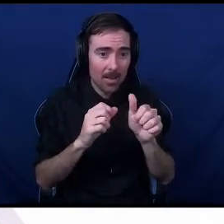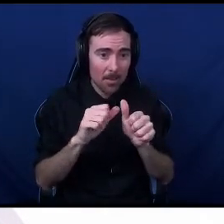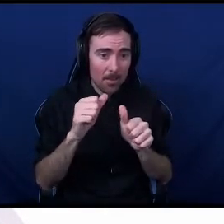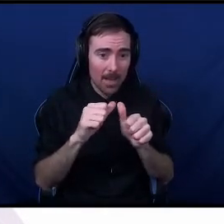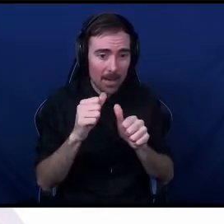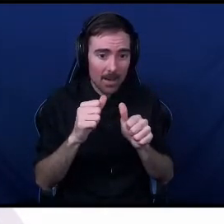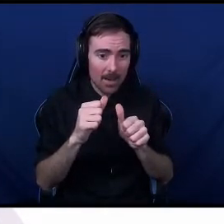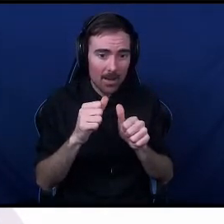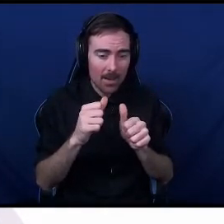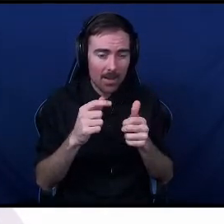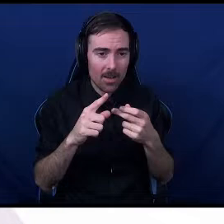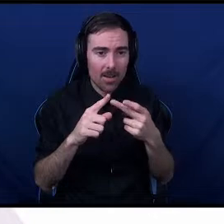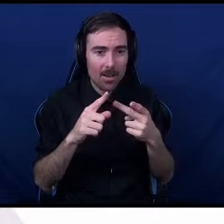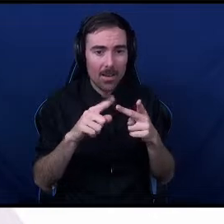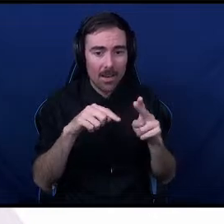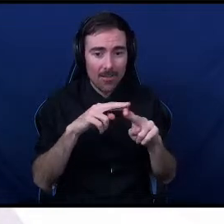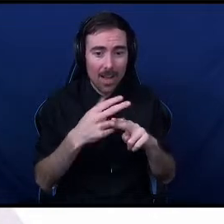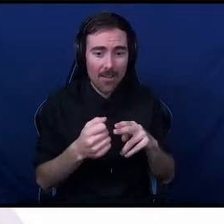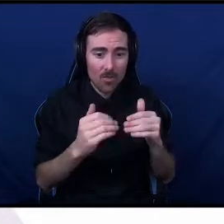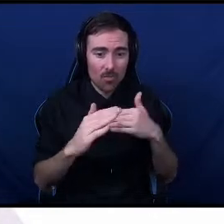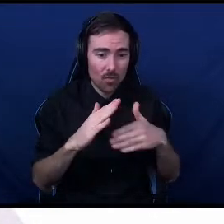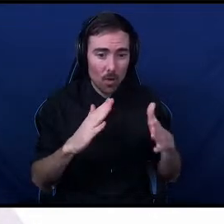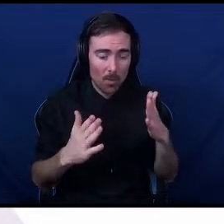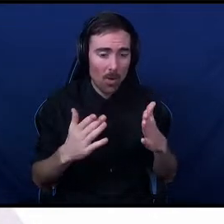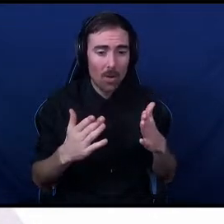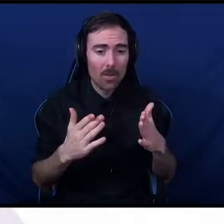frequently. Now, we're employing people with disabilities to map